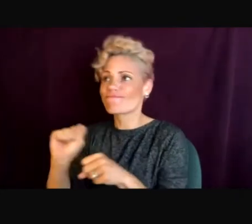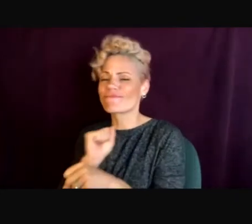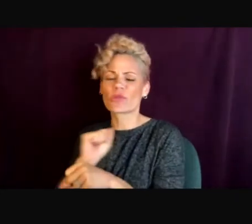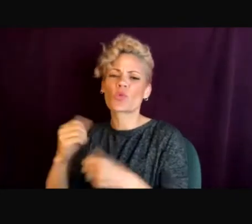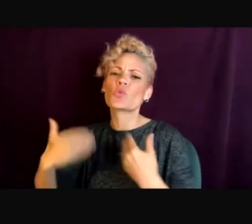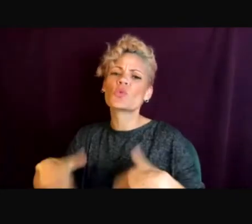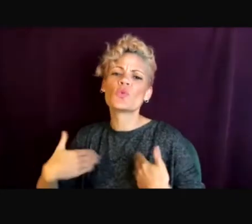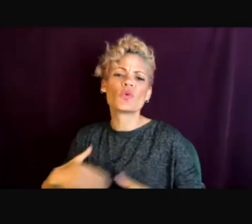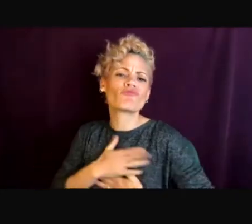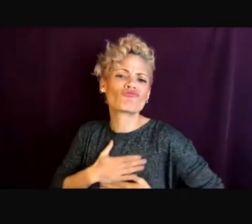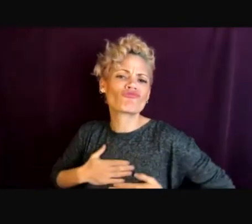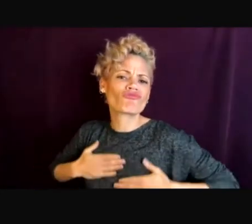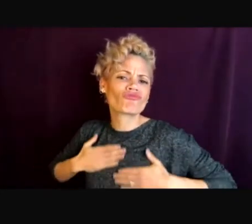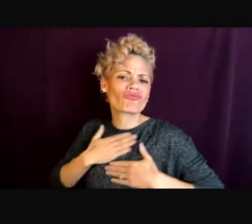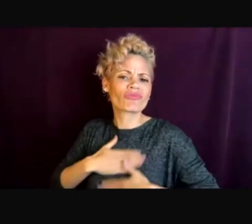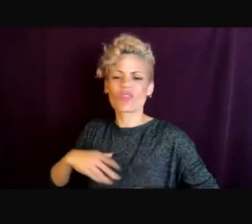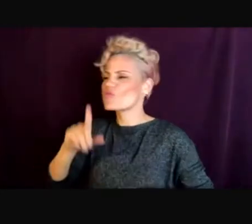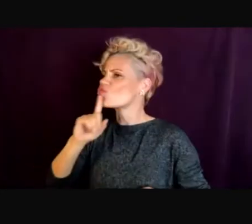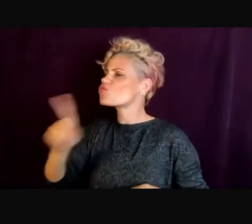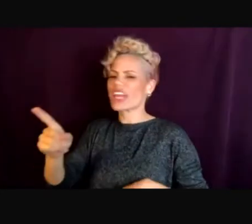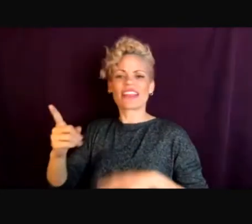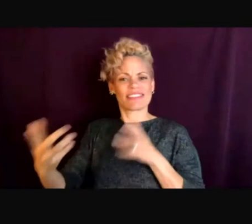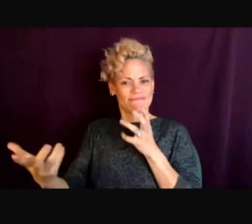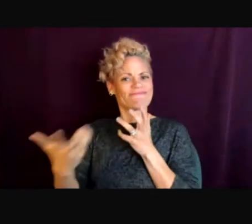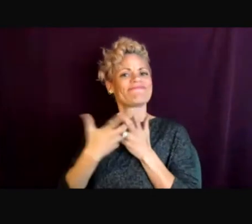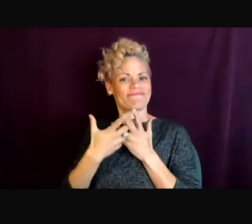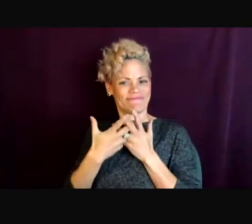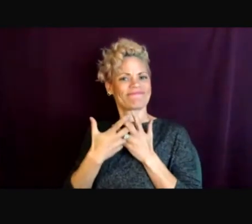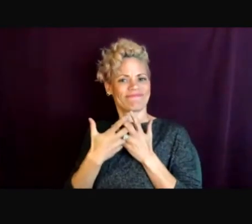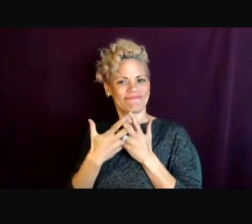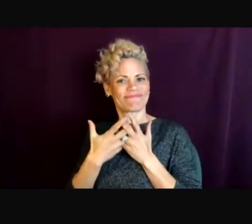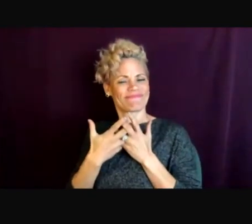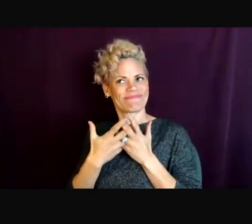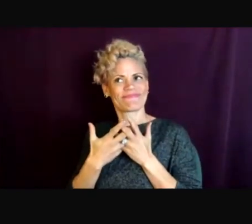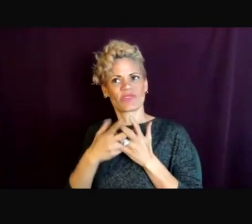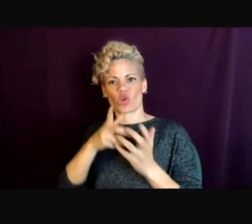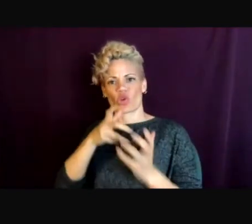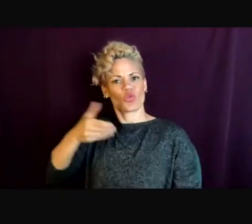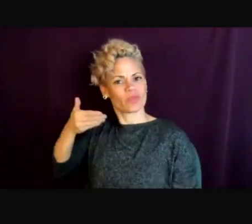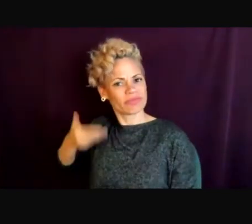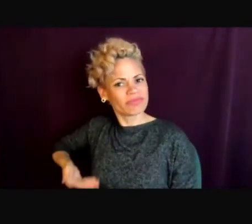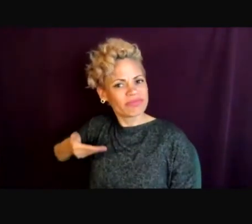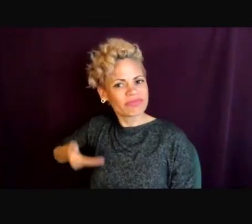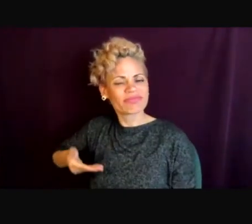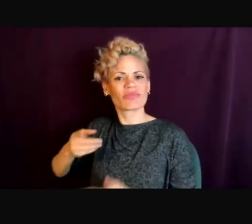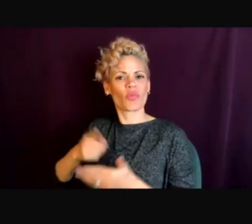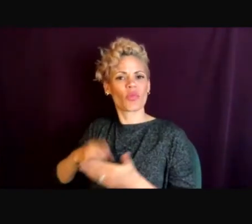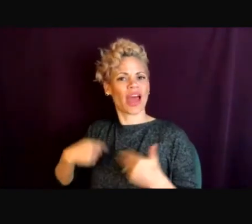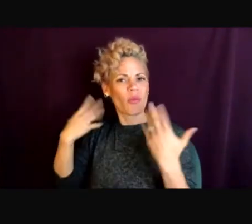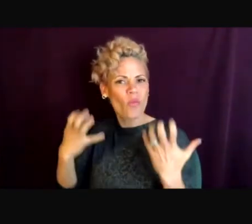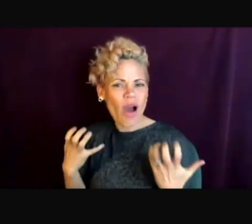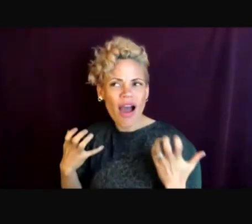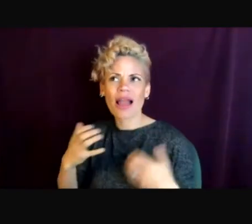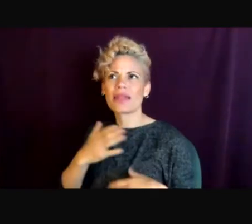I really fit the bill as far as who I was, what I thought and so forth. Now, during this period of time,